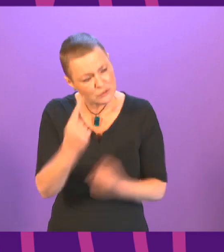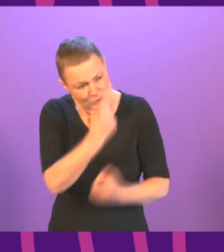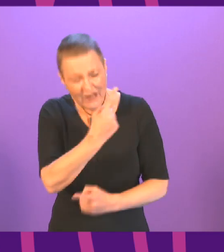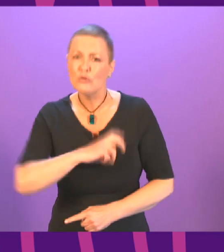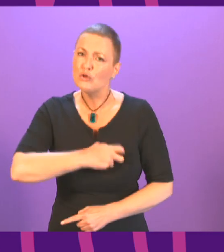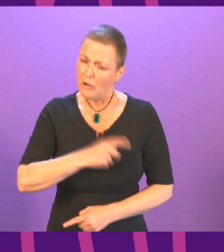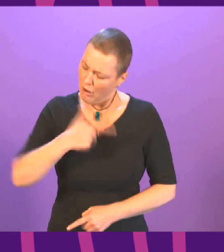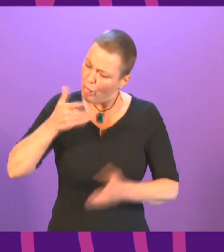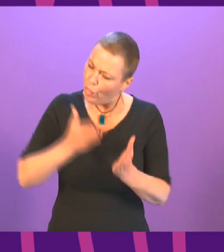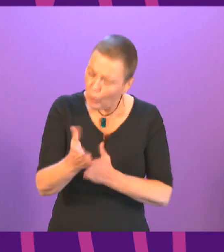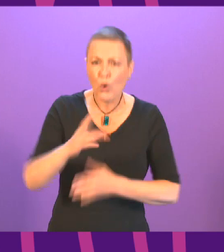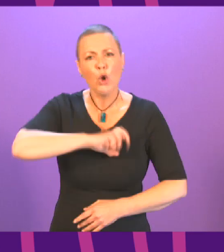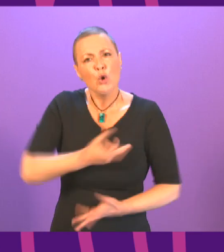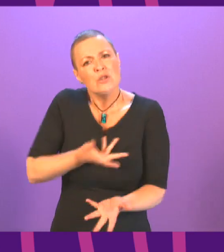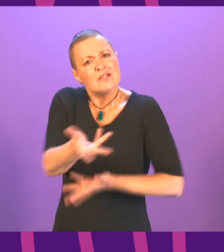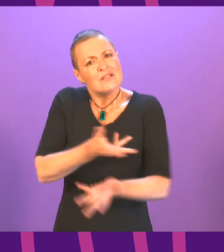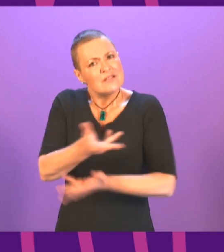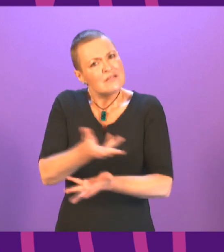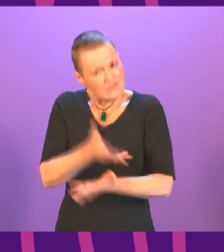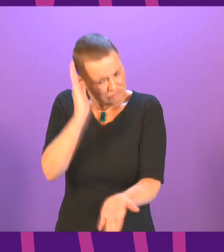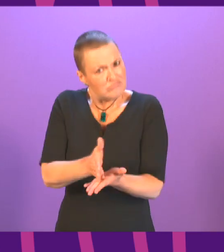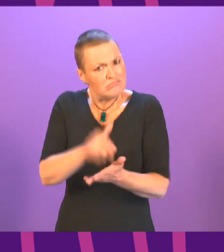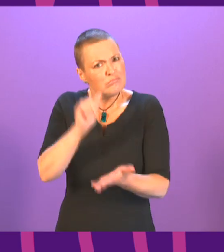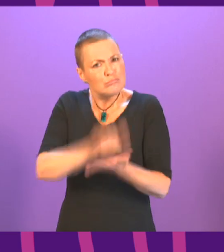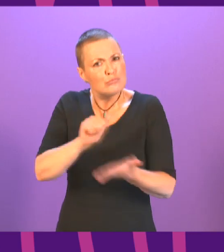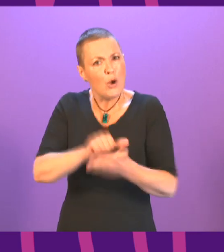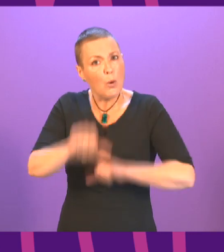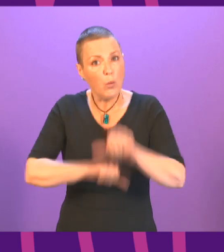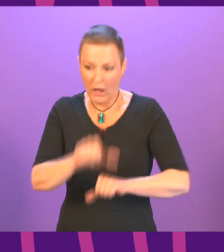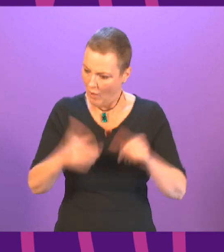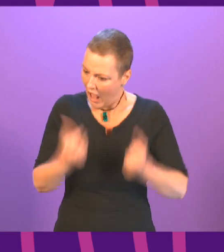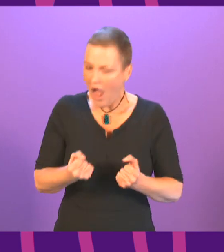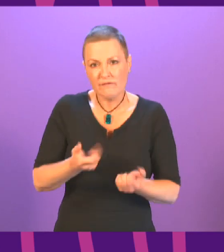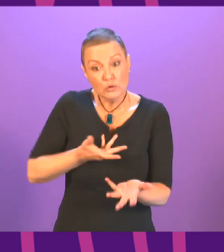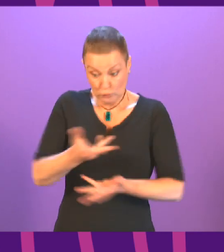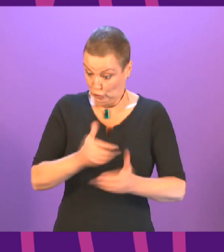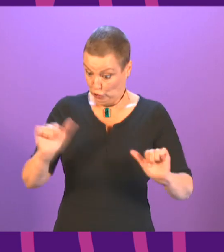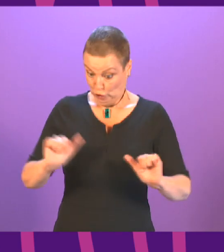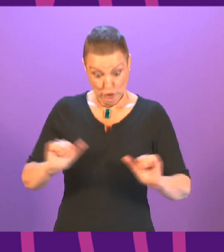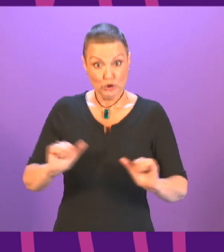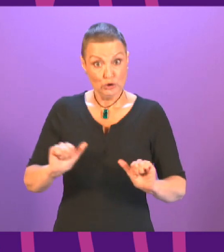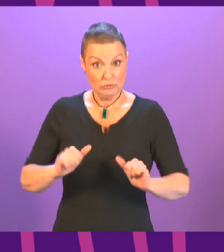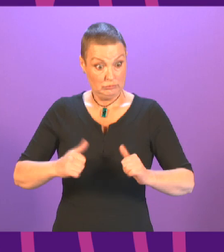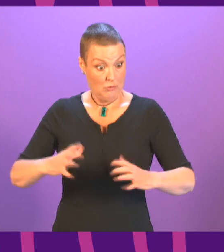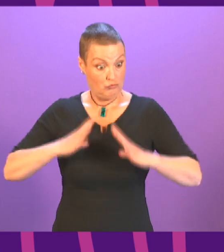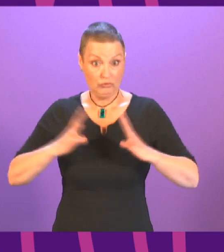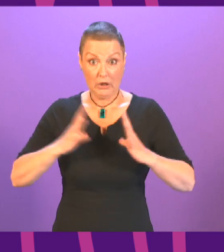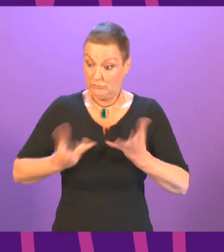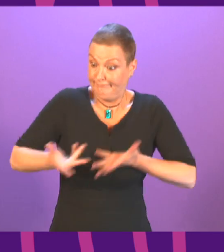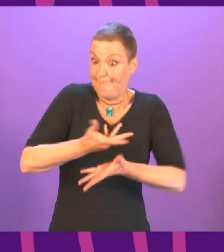would be, too—through negotiation with health service unions. A negotiation is under way—talks